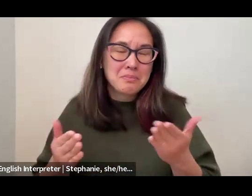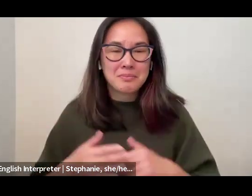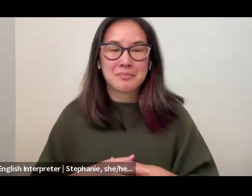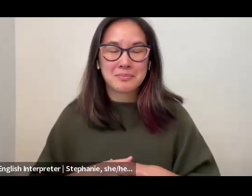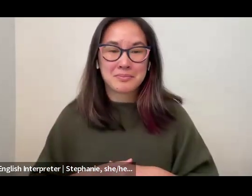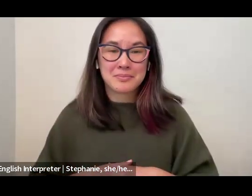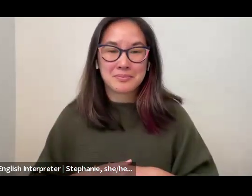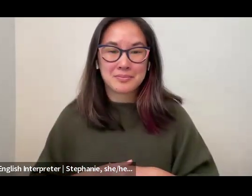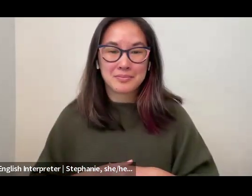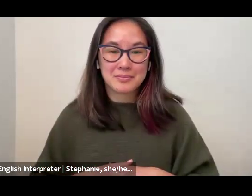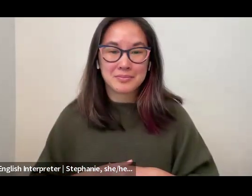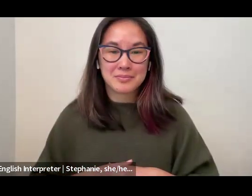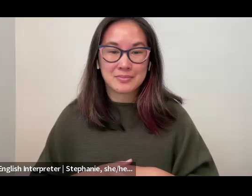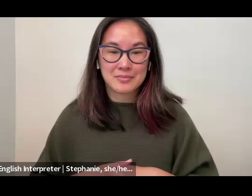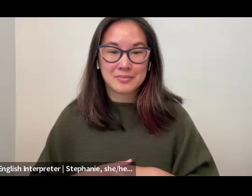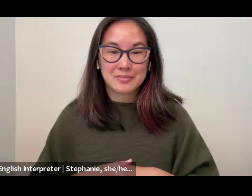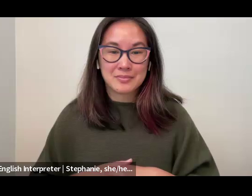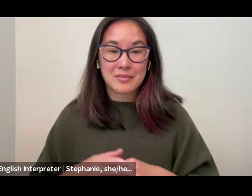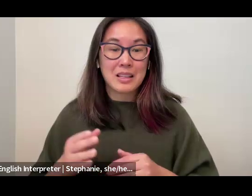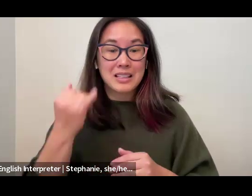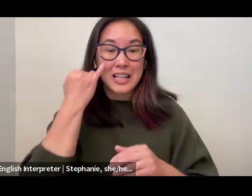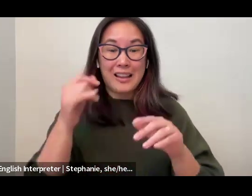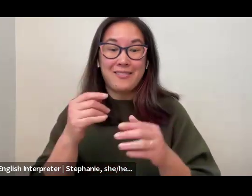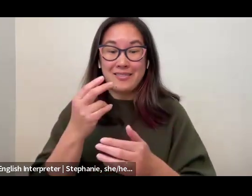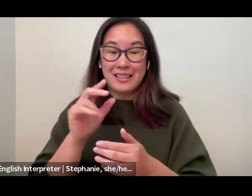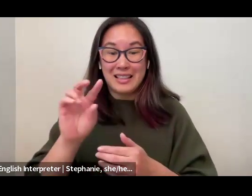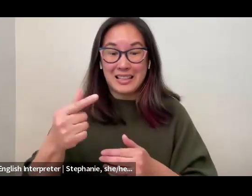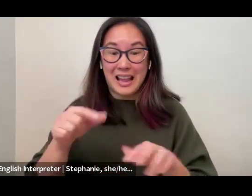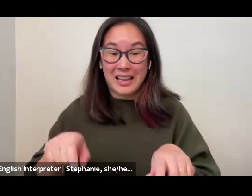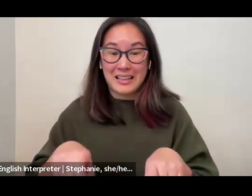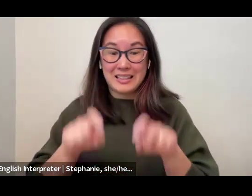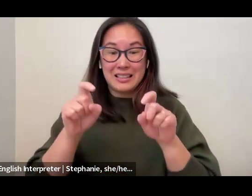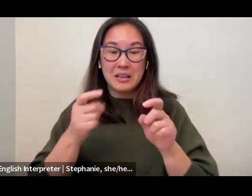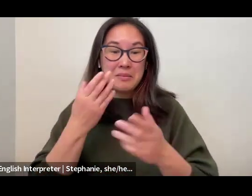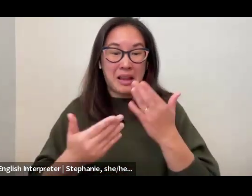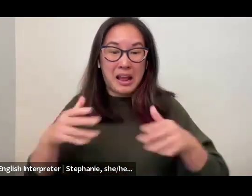You might need to hang onto your surface to lift both legs at the same time off the ground. That's okay.